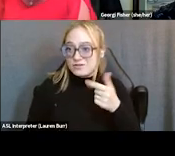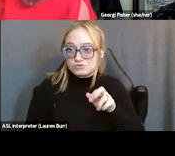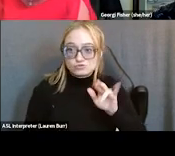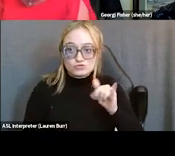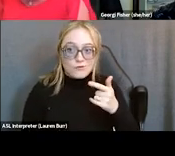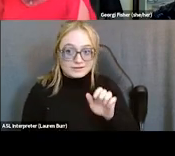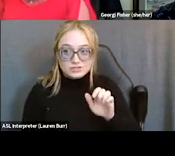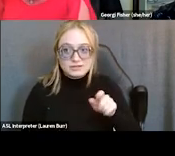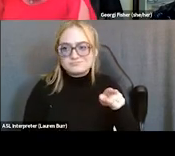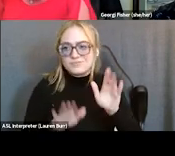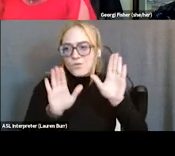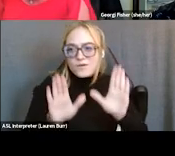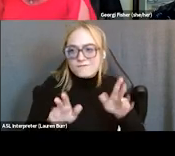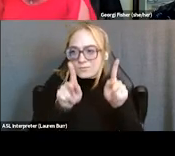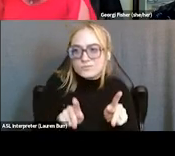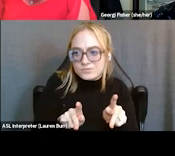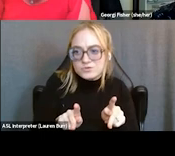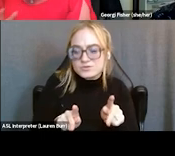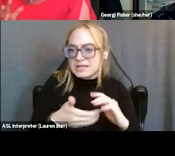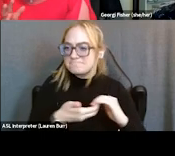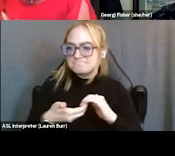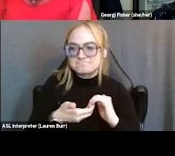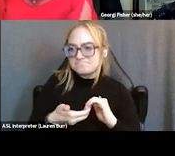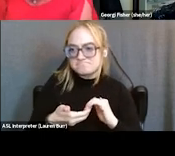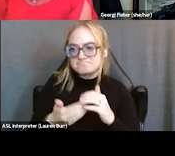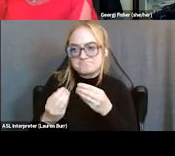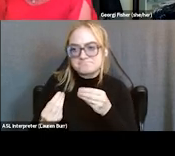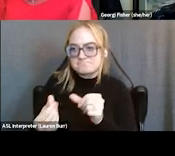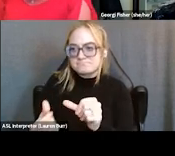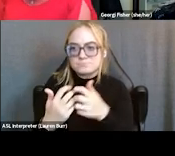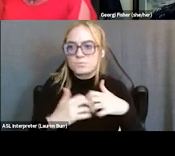a wonderful person and we work so well together, you know,